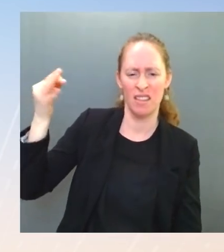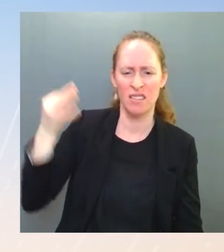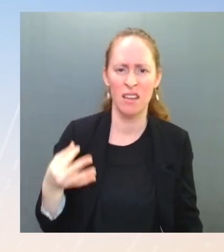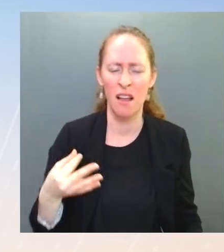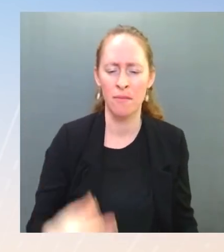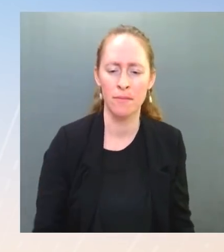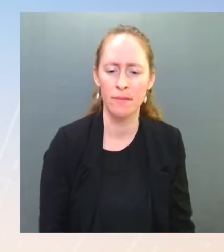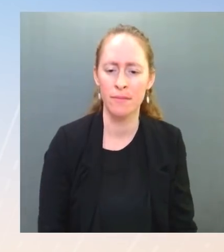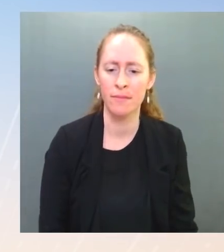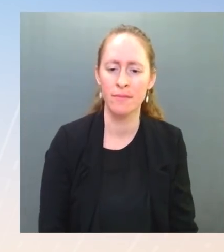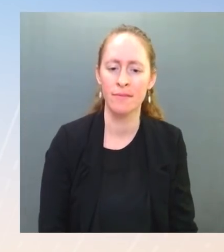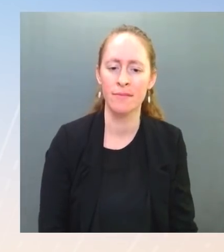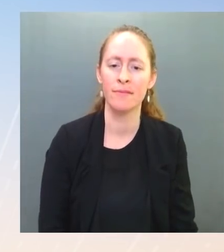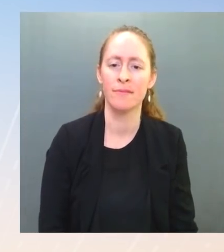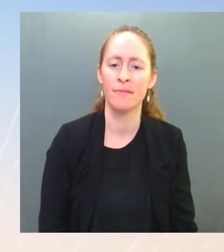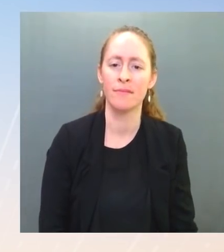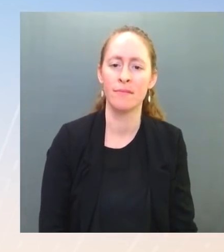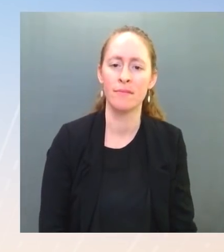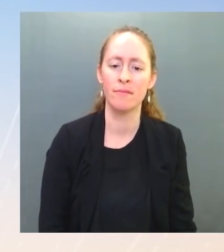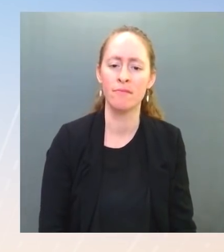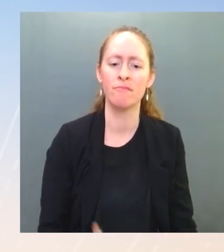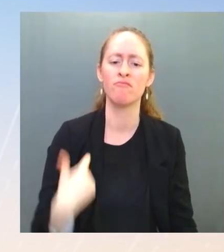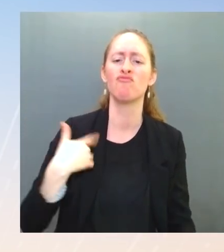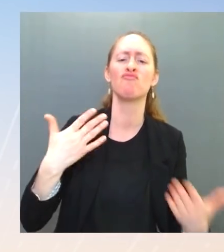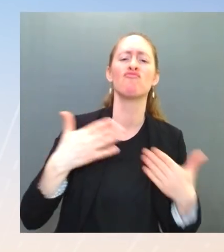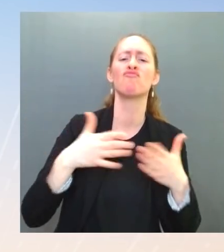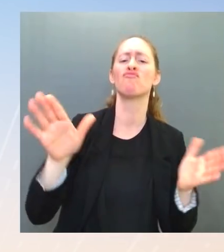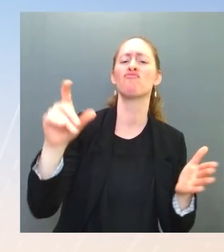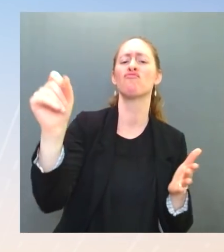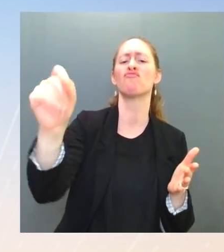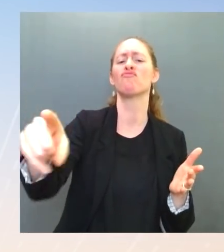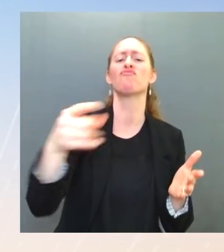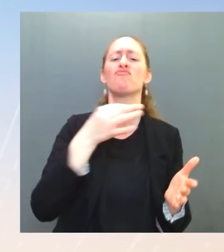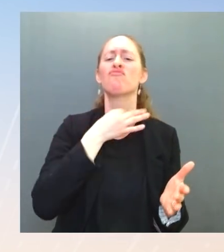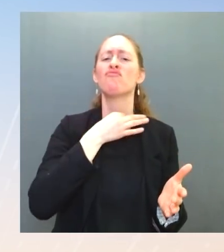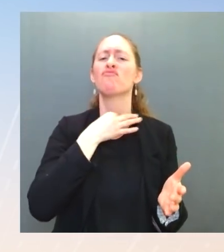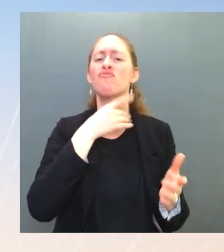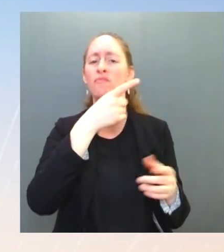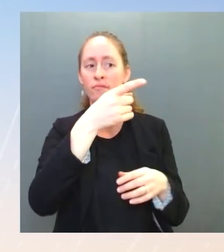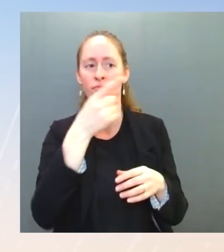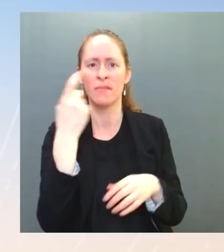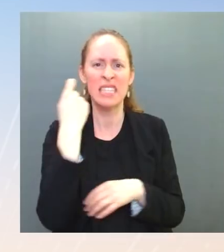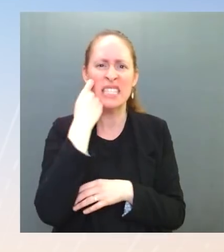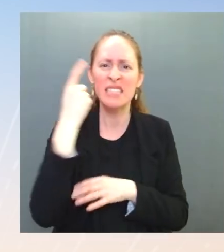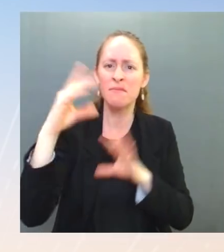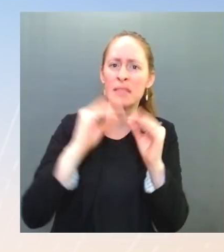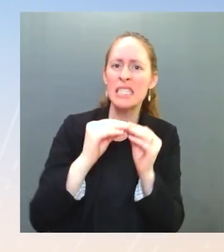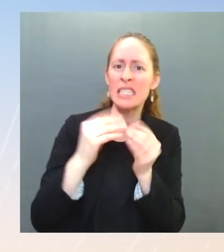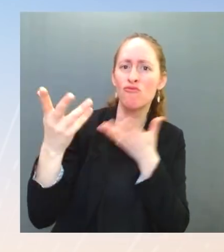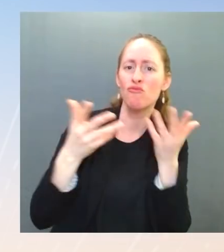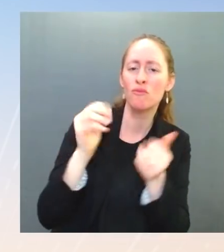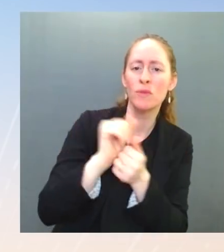You've talked a lot about the President's leadership, in terms of assembling a global coalition against Russia,